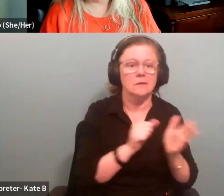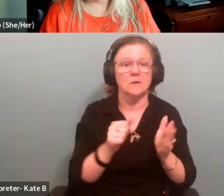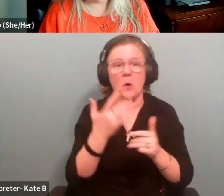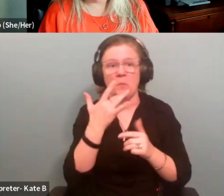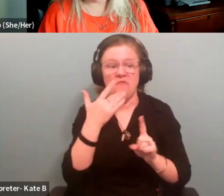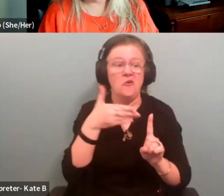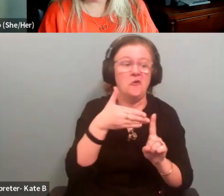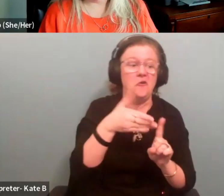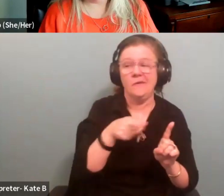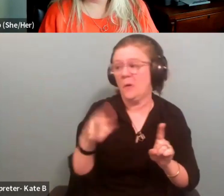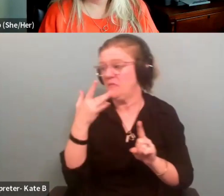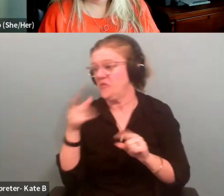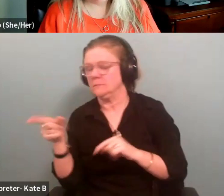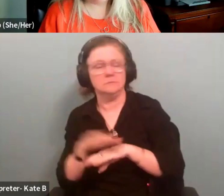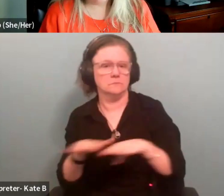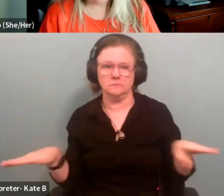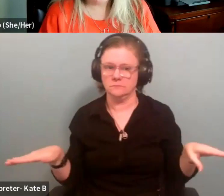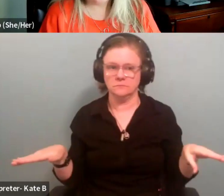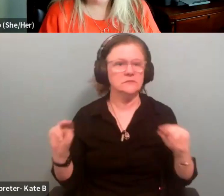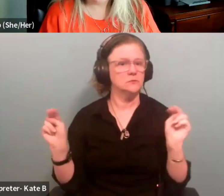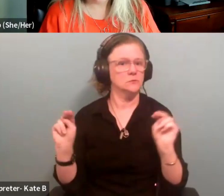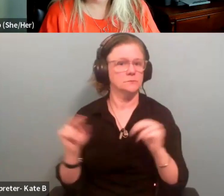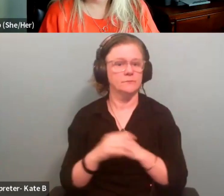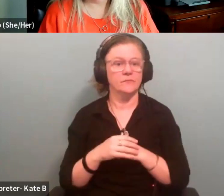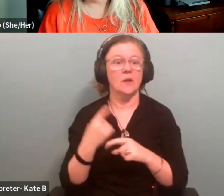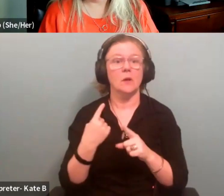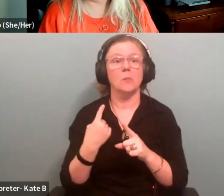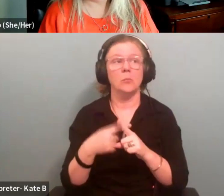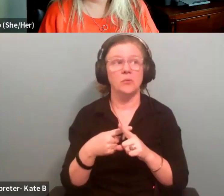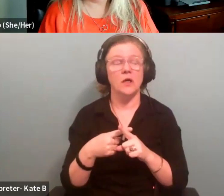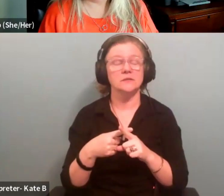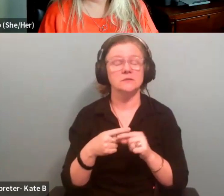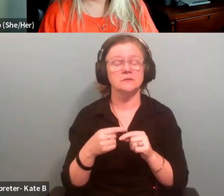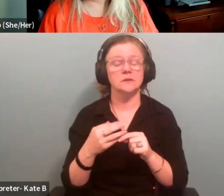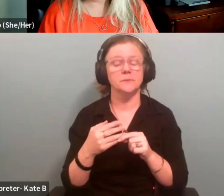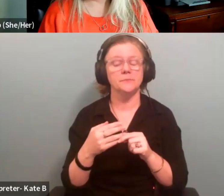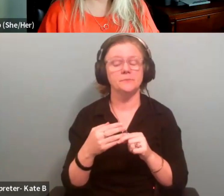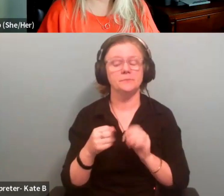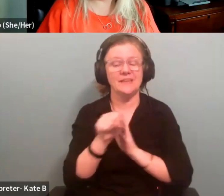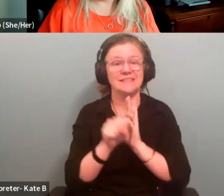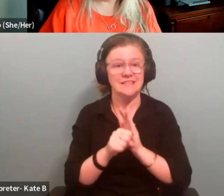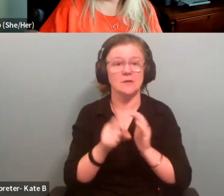over others. I would also say states that have robust support